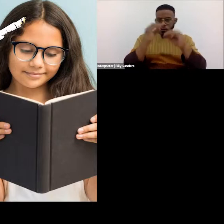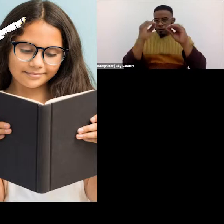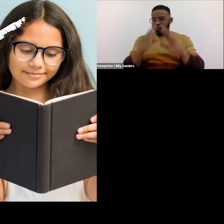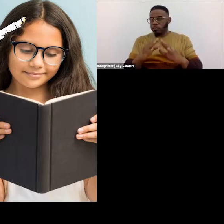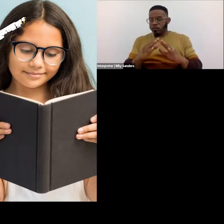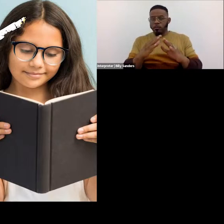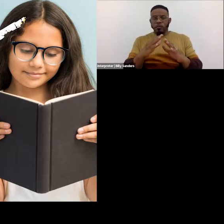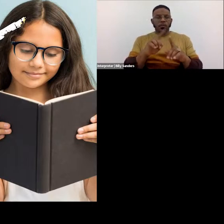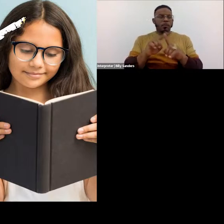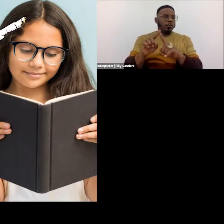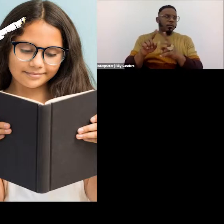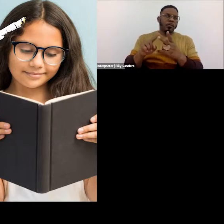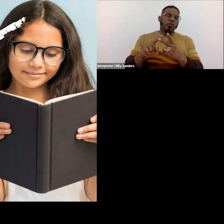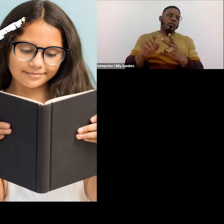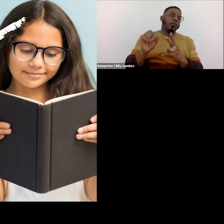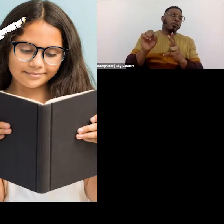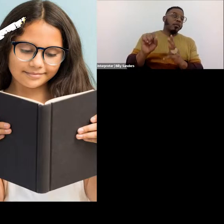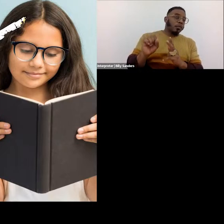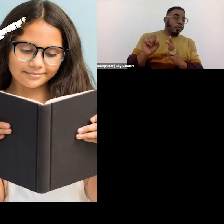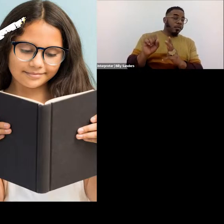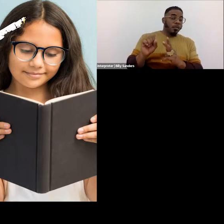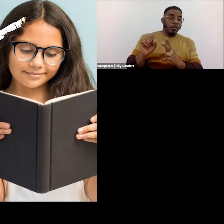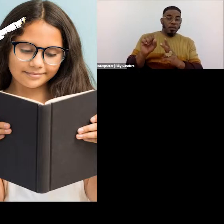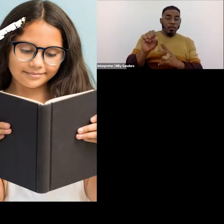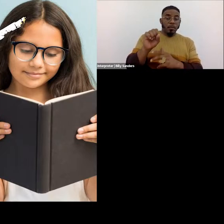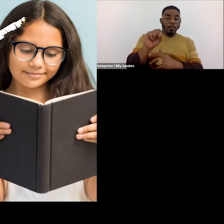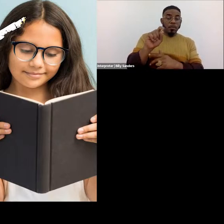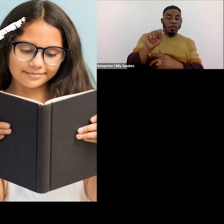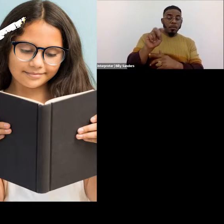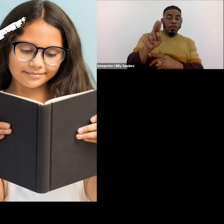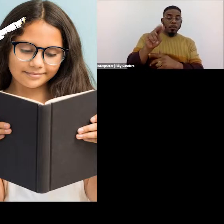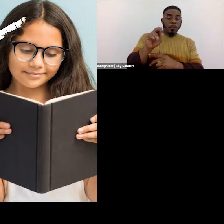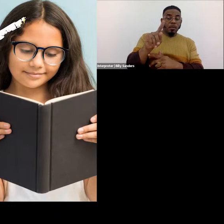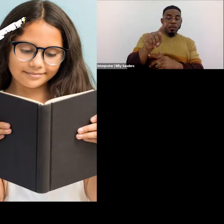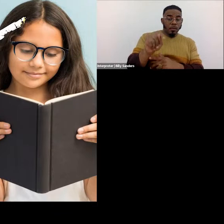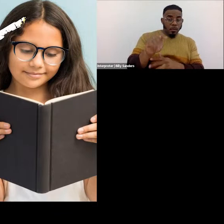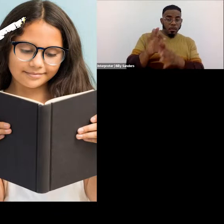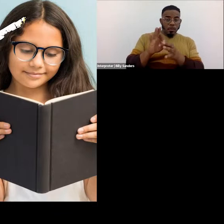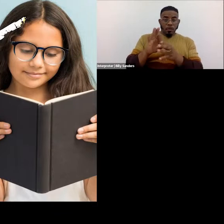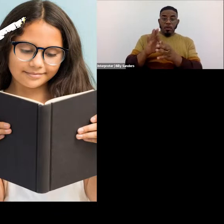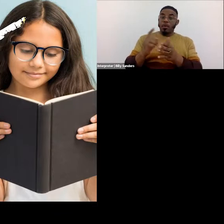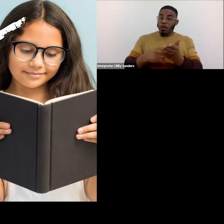and also possibly a stunt coordinator. There are times when a minor may be asked